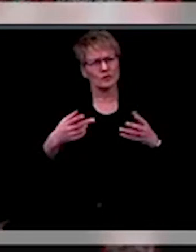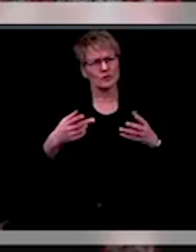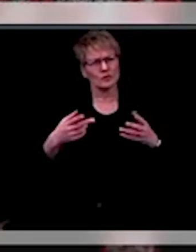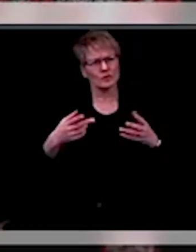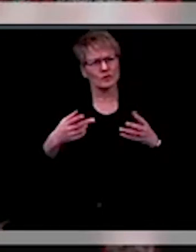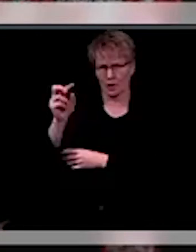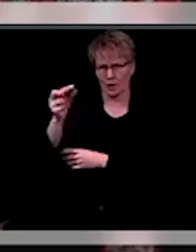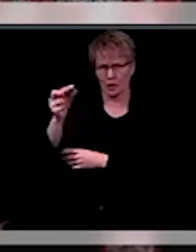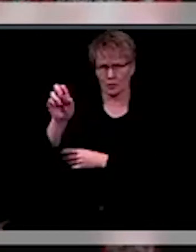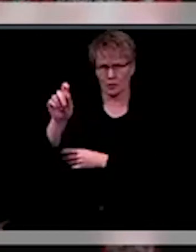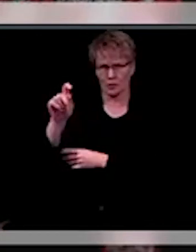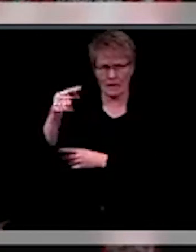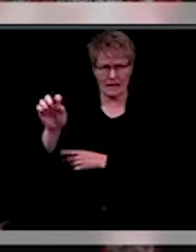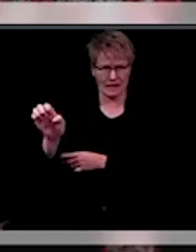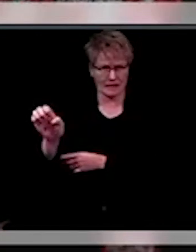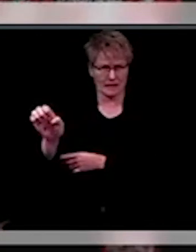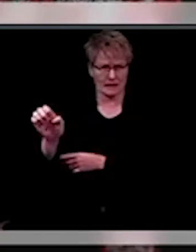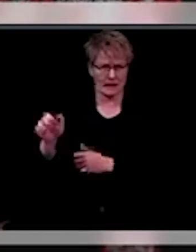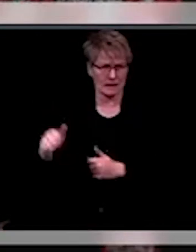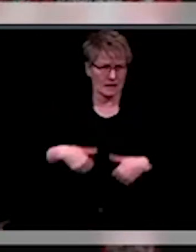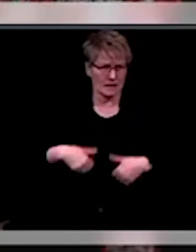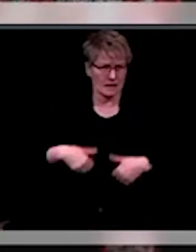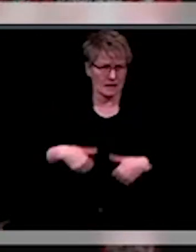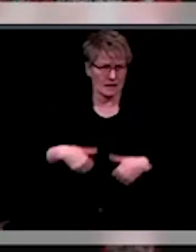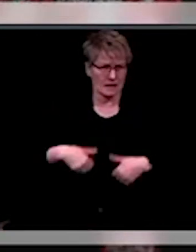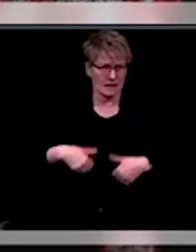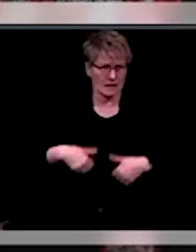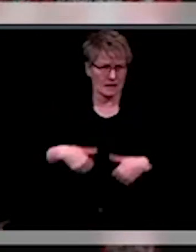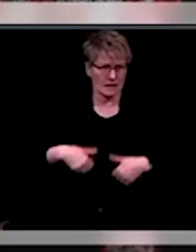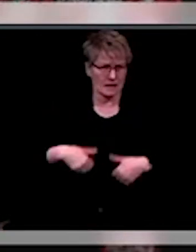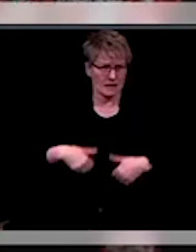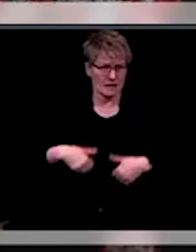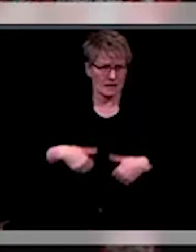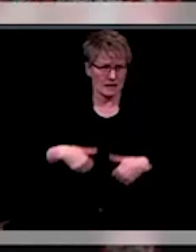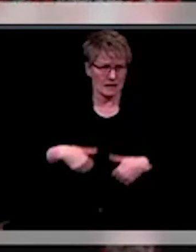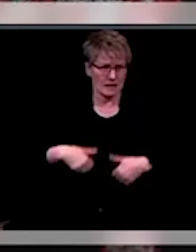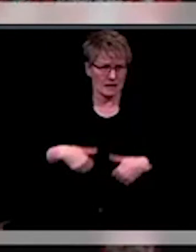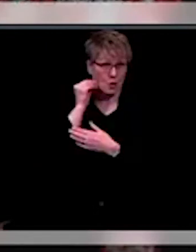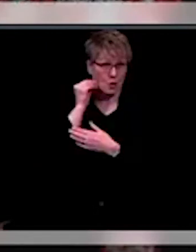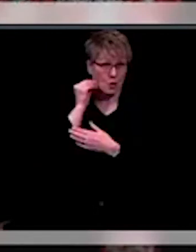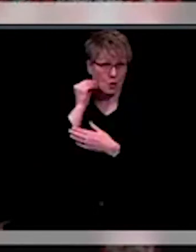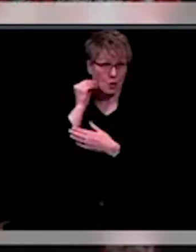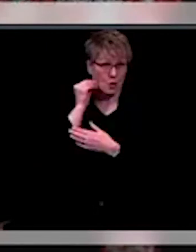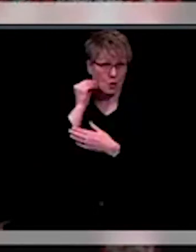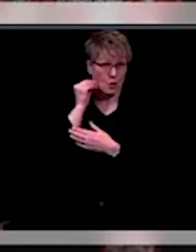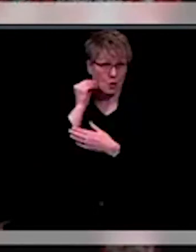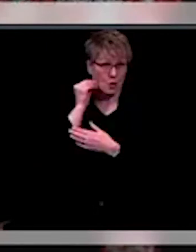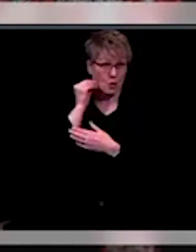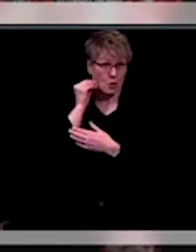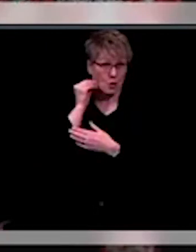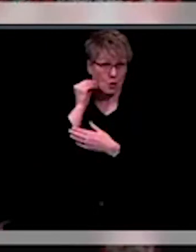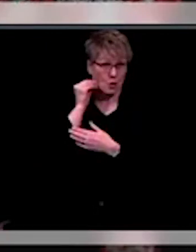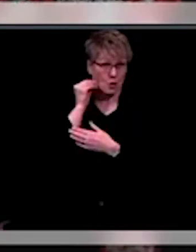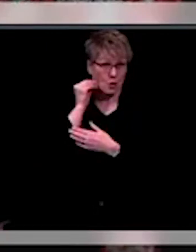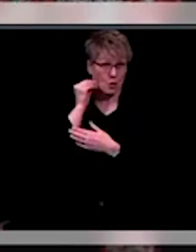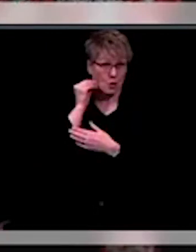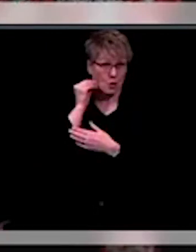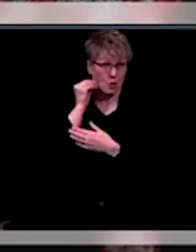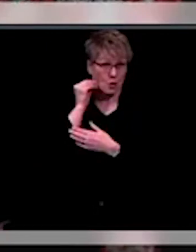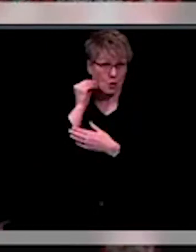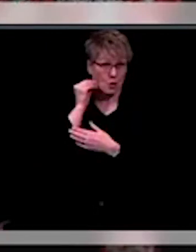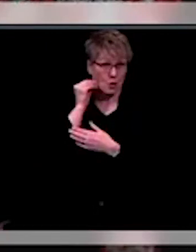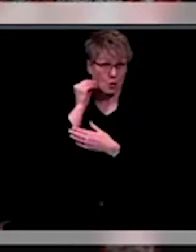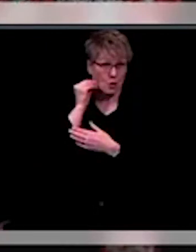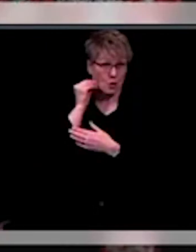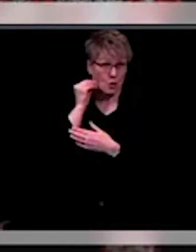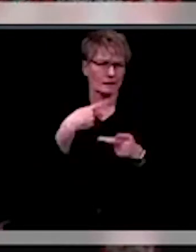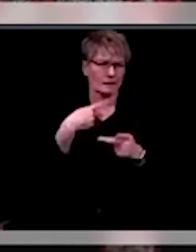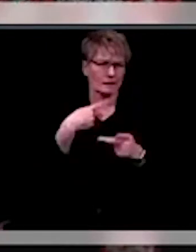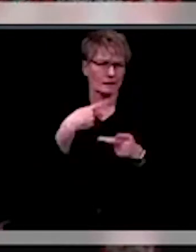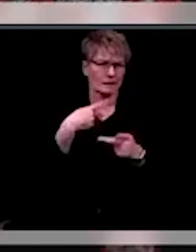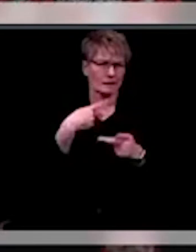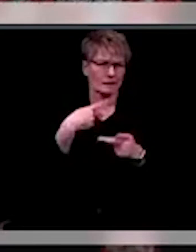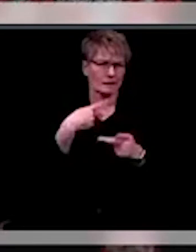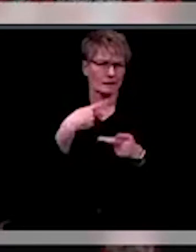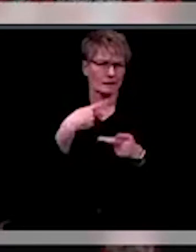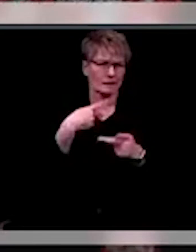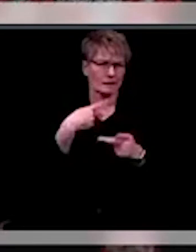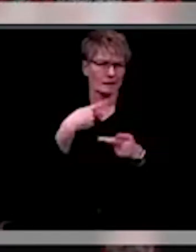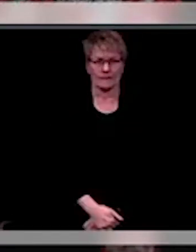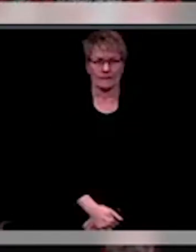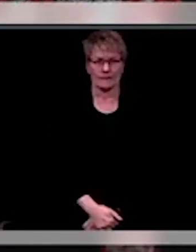they're across what titles of businesses there. Right. So, these are skilled nursing facilities,